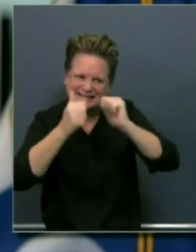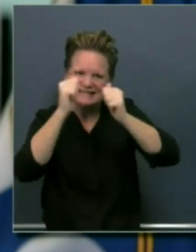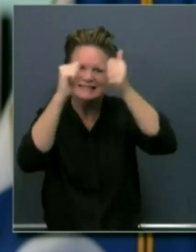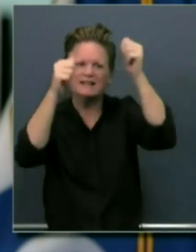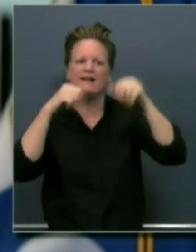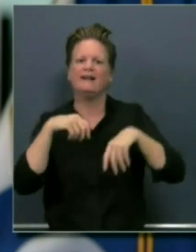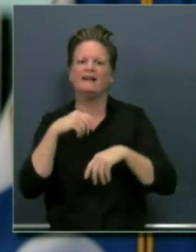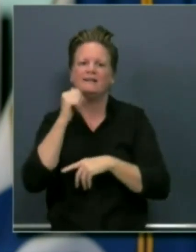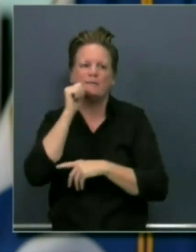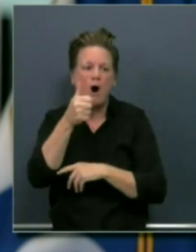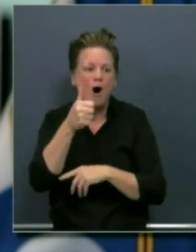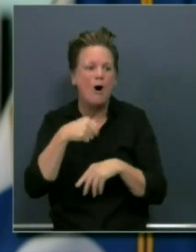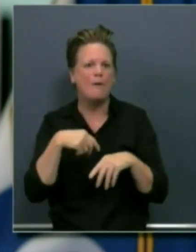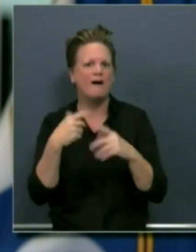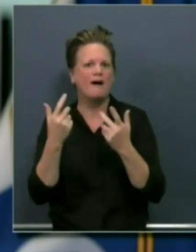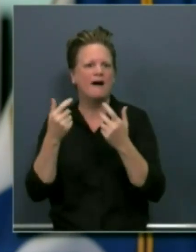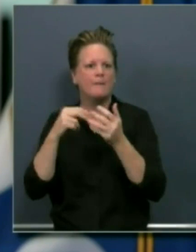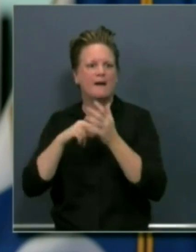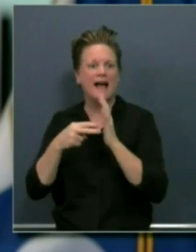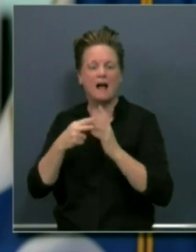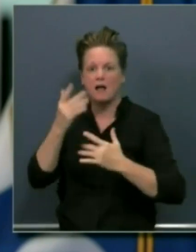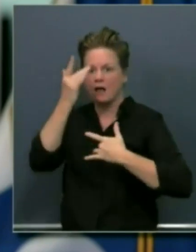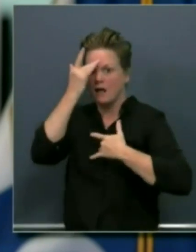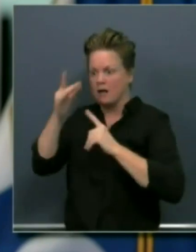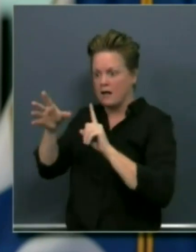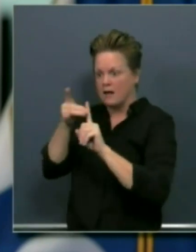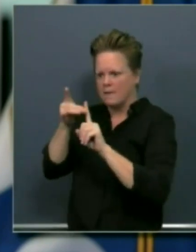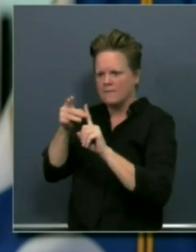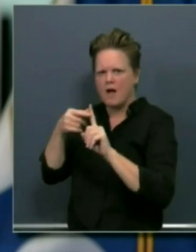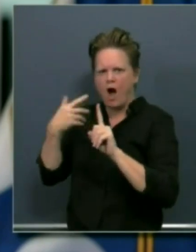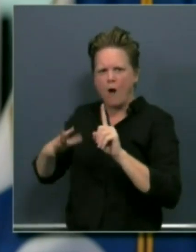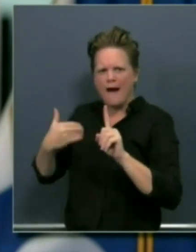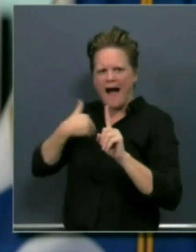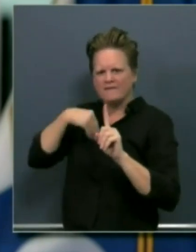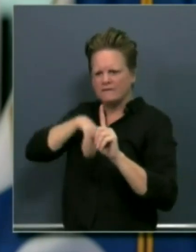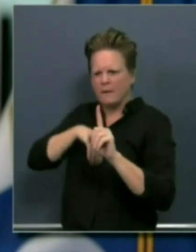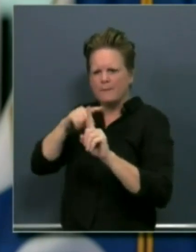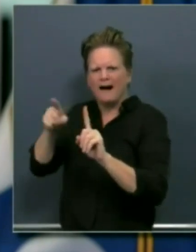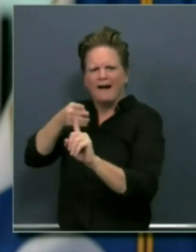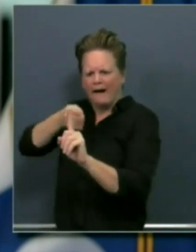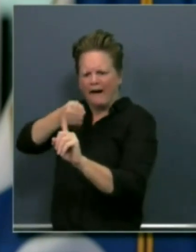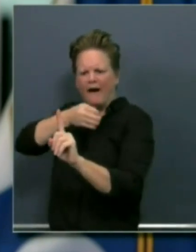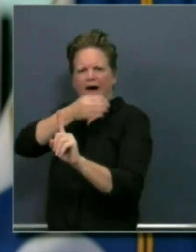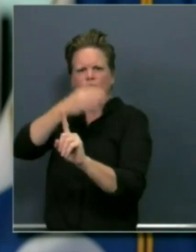LOT ABOUT TESTING WILL BE TALKING MORE ABOUT THAT. TOMORROW WE TALK ABOUT CHASING